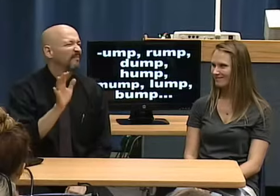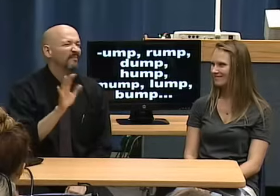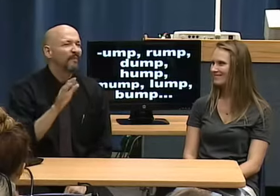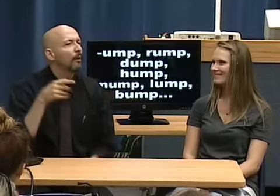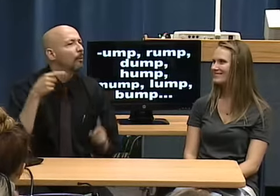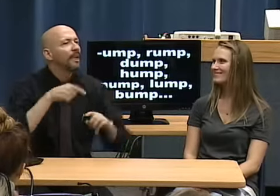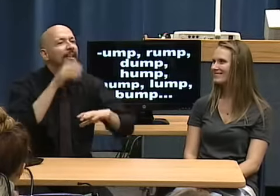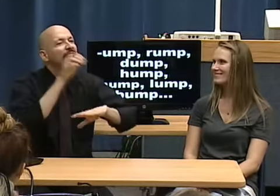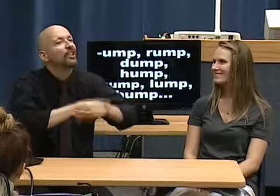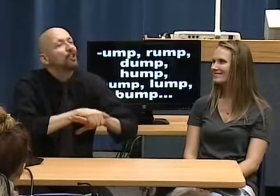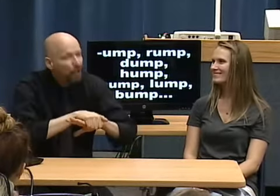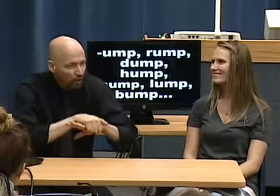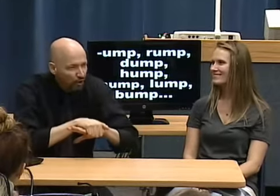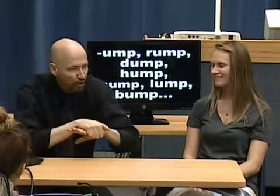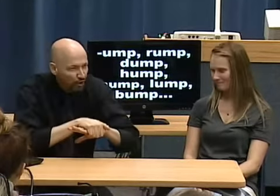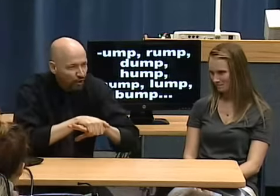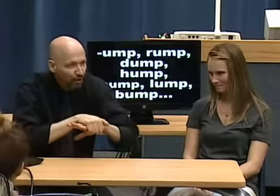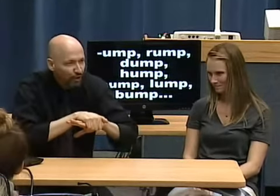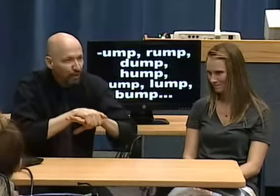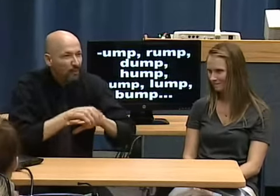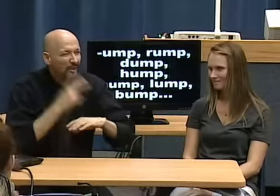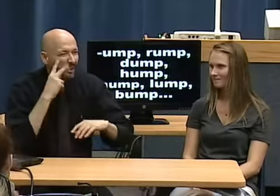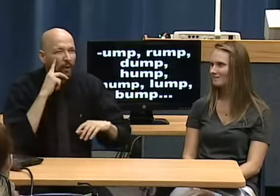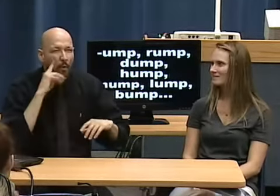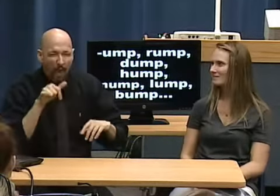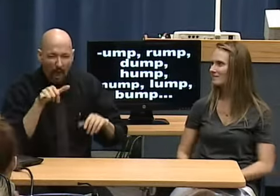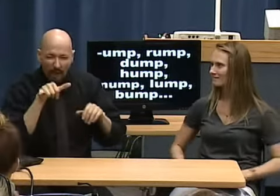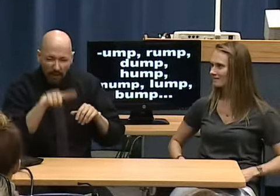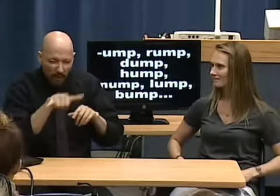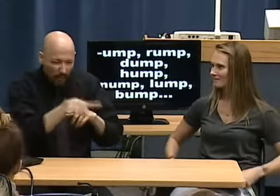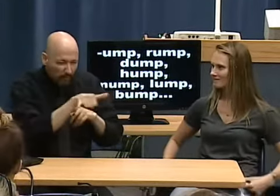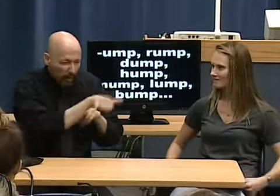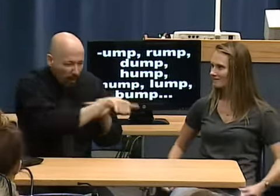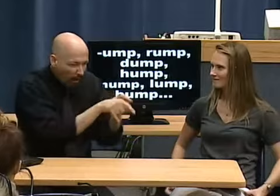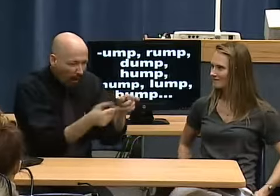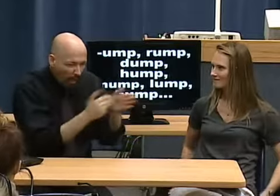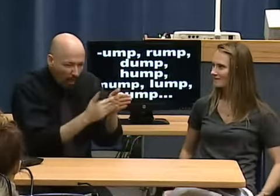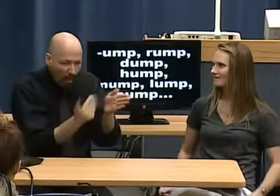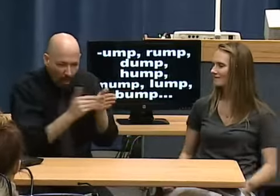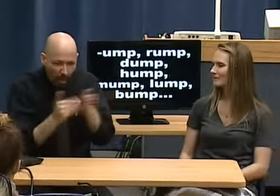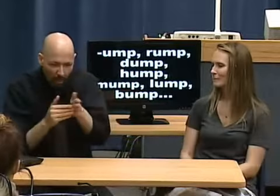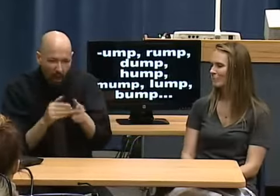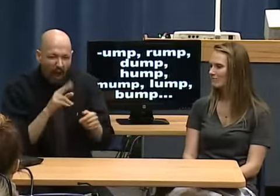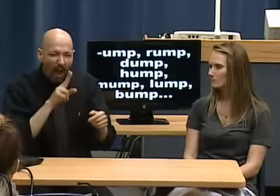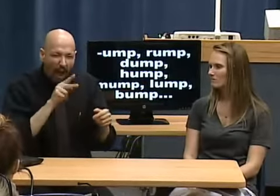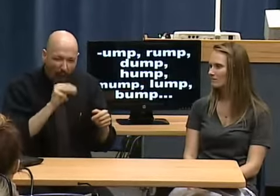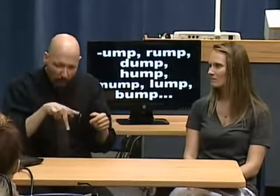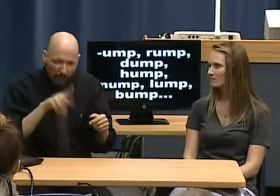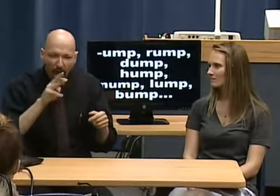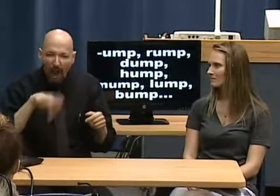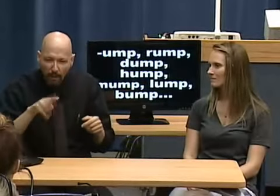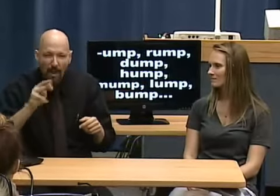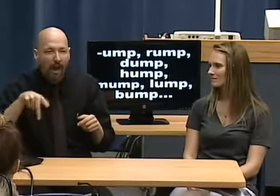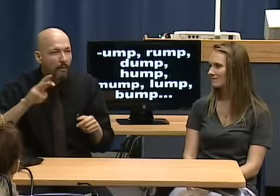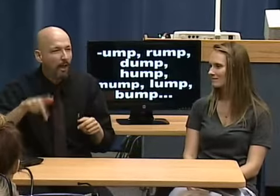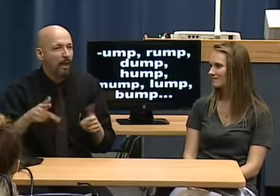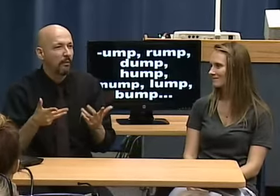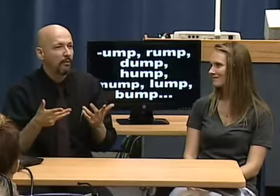The point is that it is English. These similar endings ump, -ump, -ump,